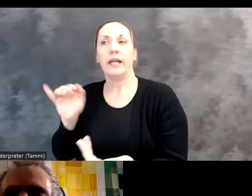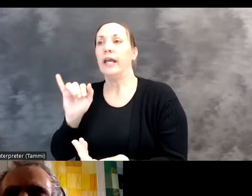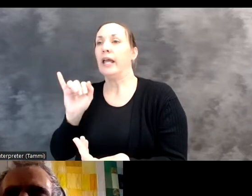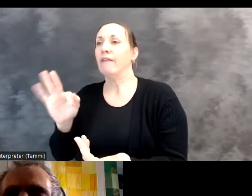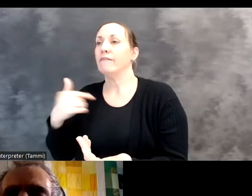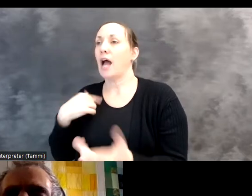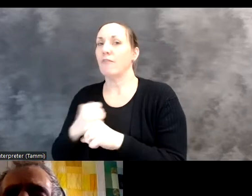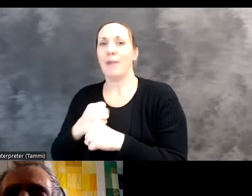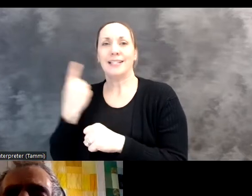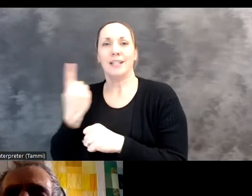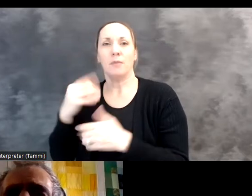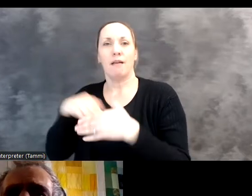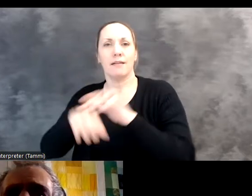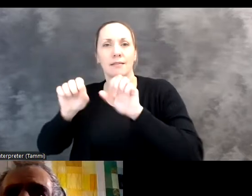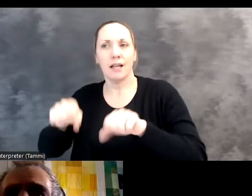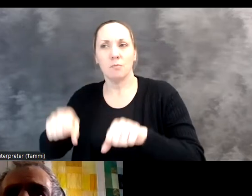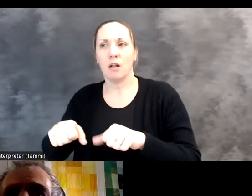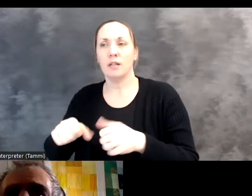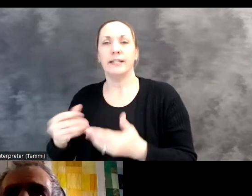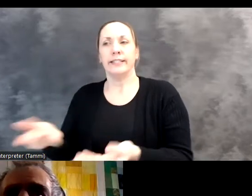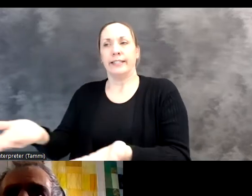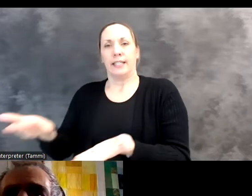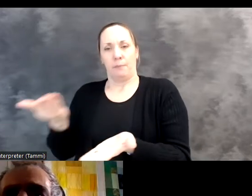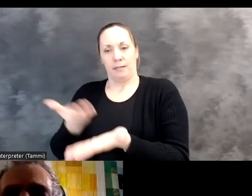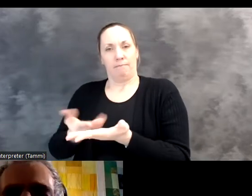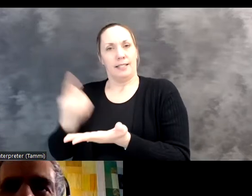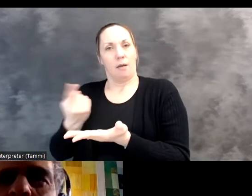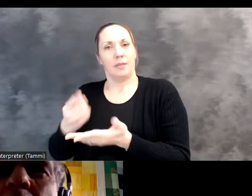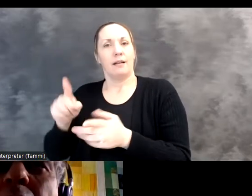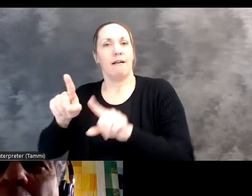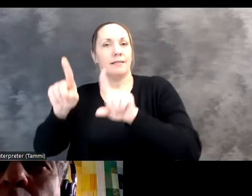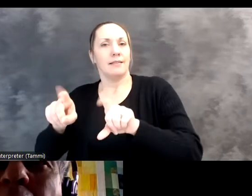view I need to know how do I know